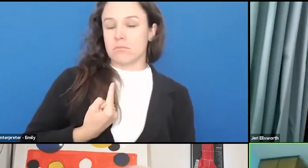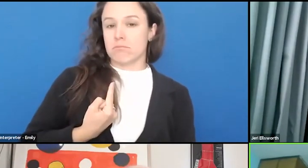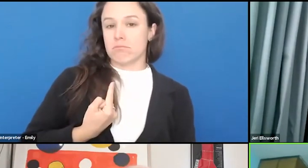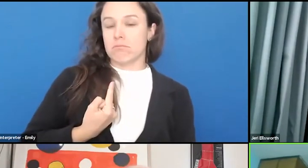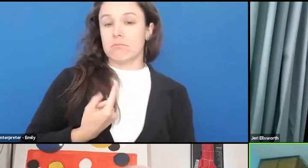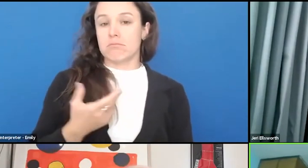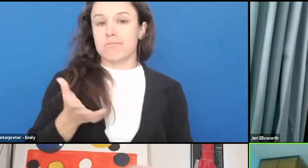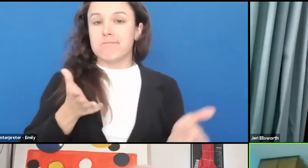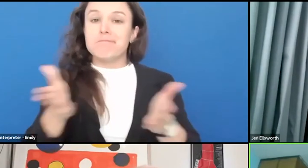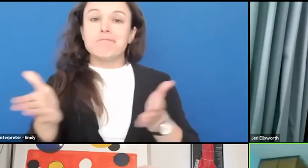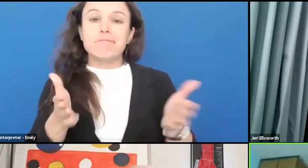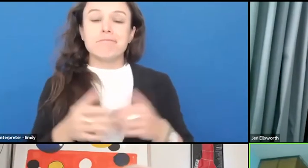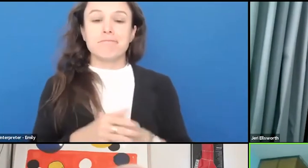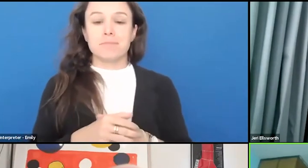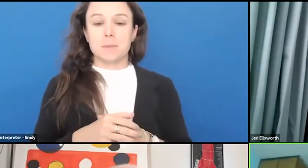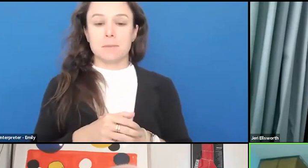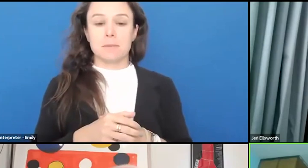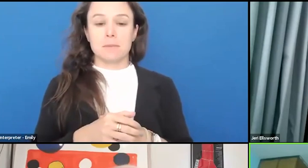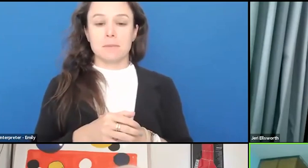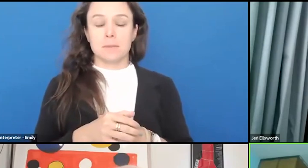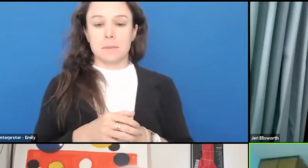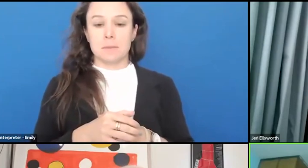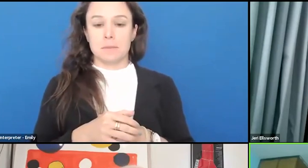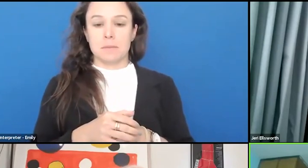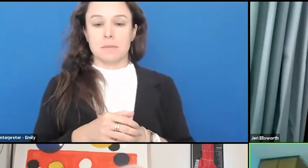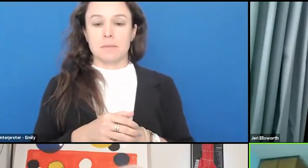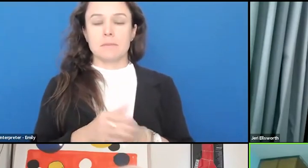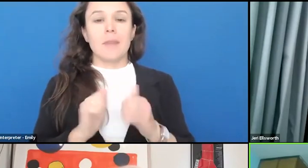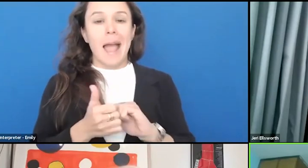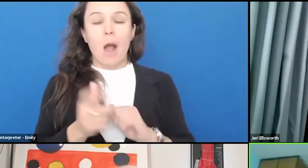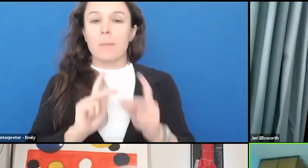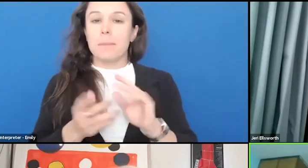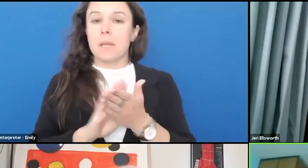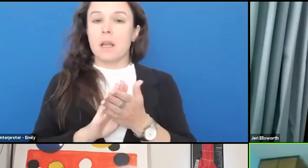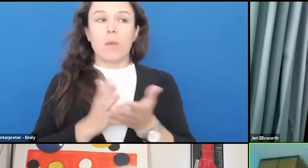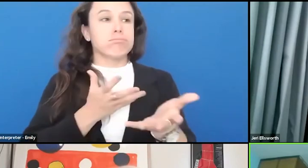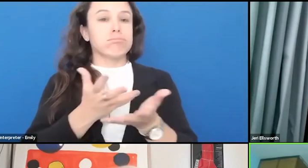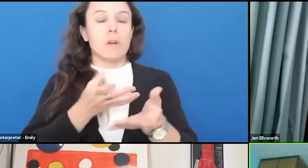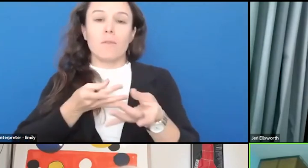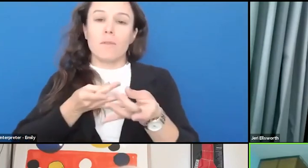what gets people in the flow? I mean we are interacting now with Smart Systems